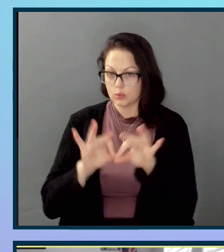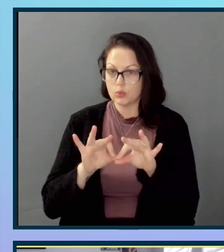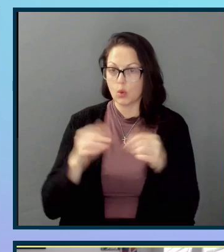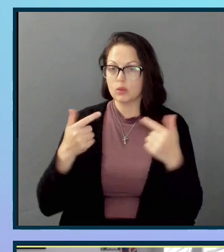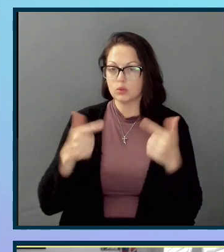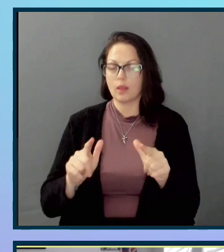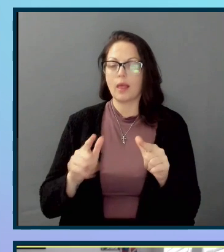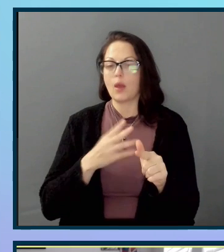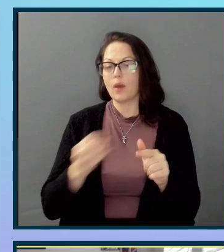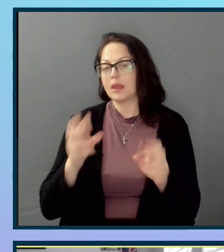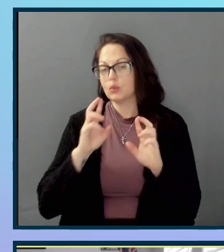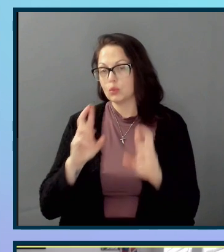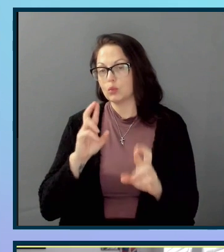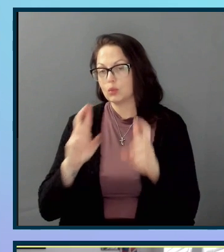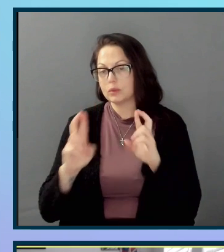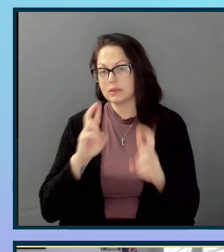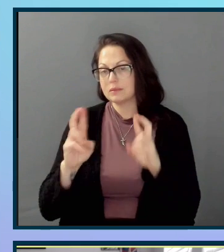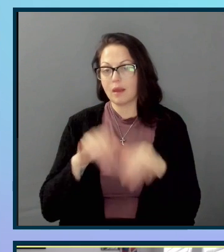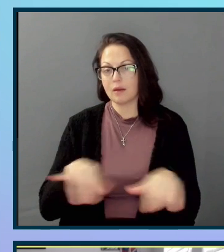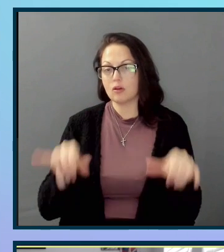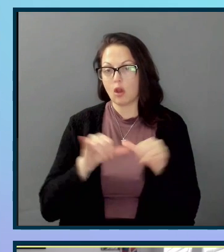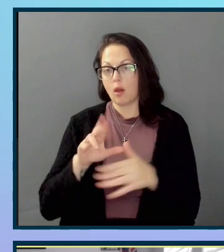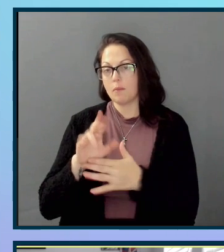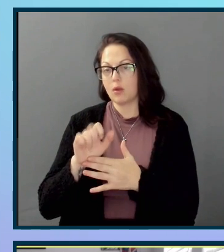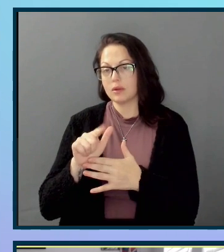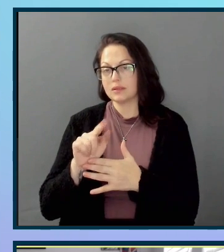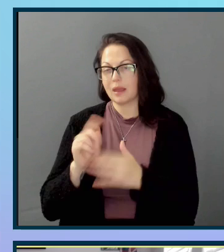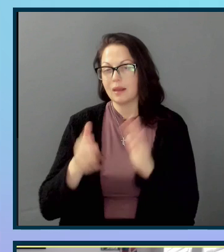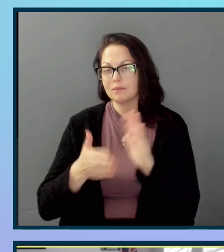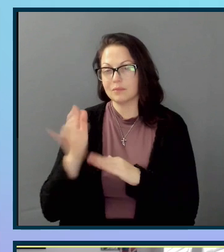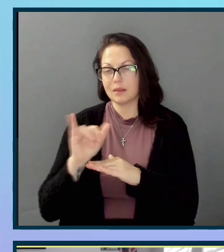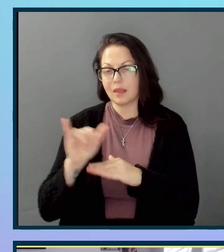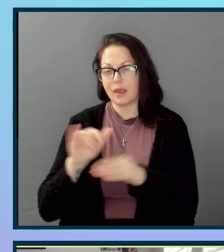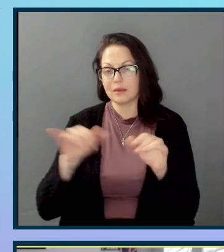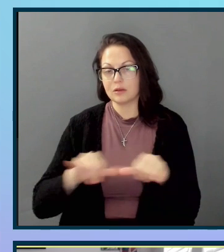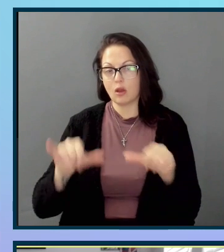and respect common reset operations such as common undo keyboard commands,